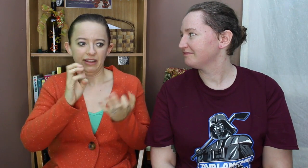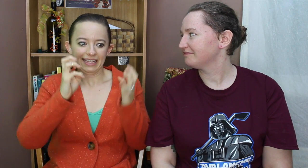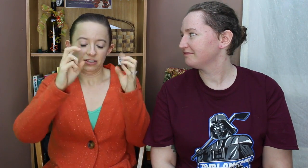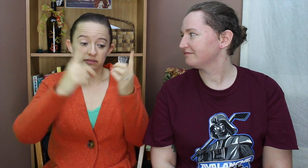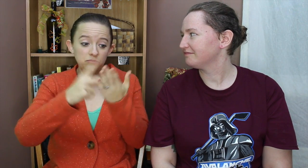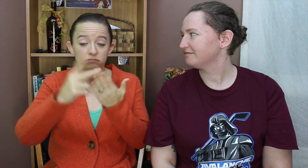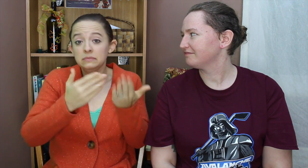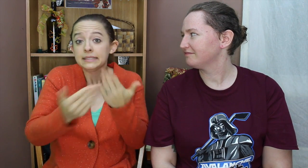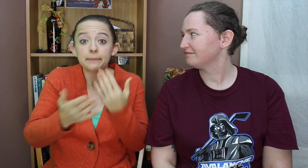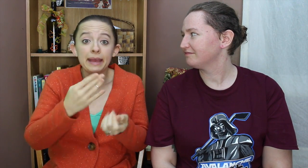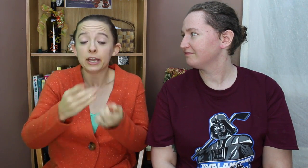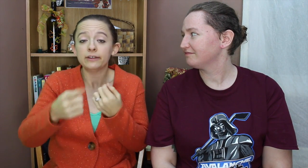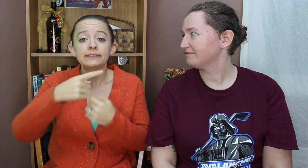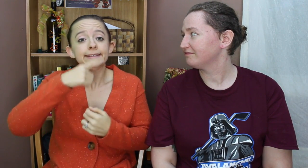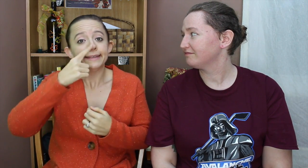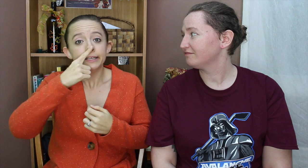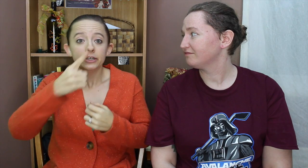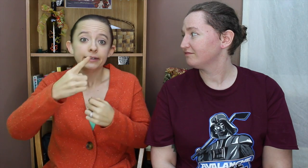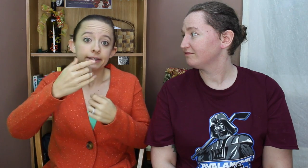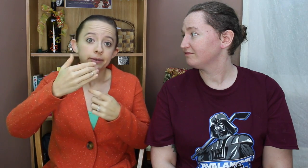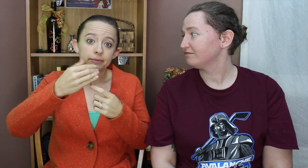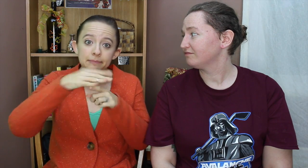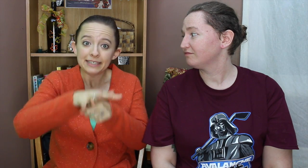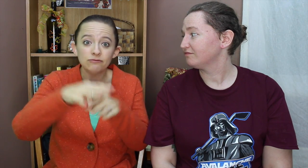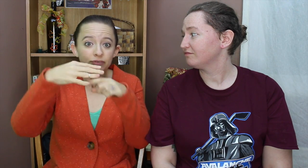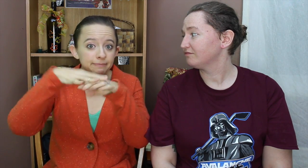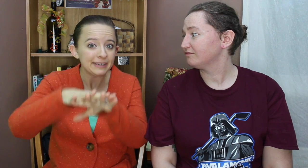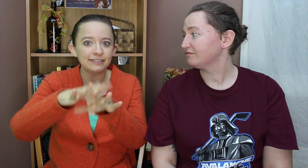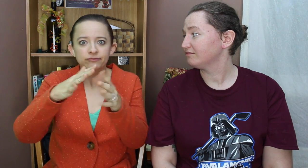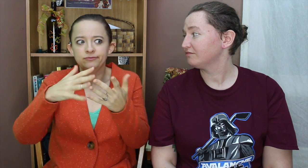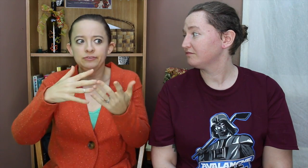there are some that cannot! It doens't matter what kind of program. Where it's a mainstream